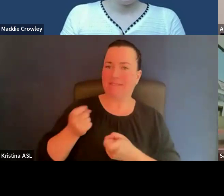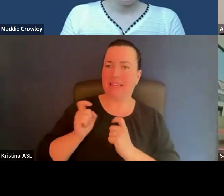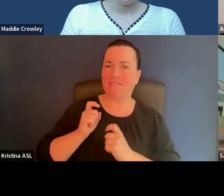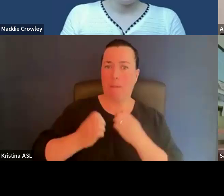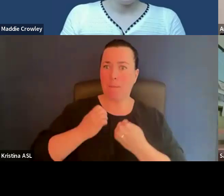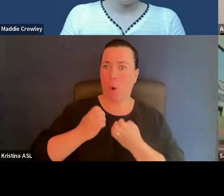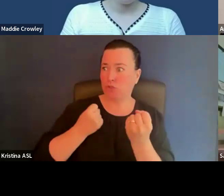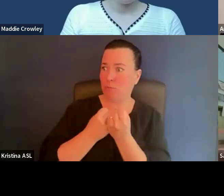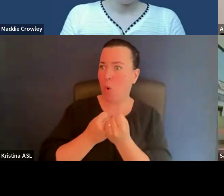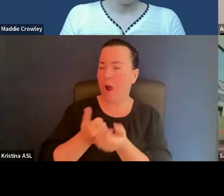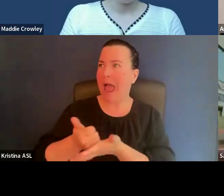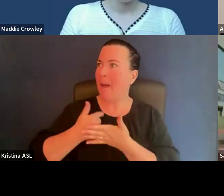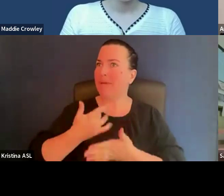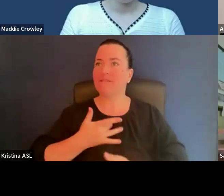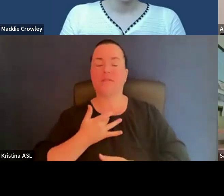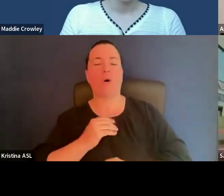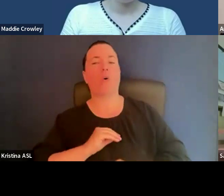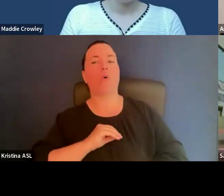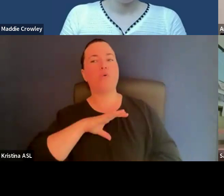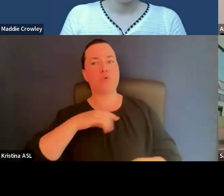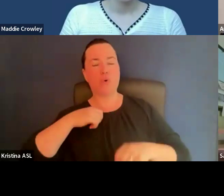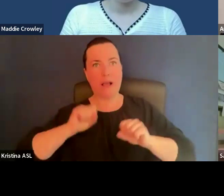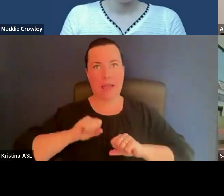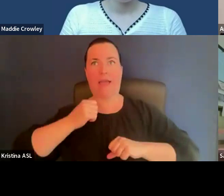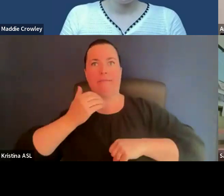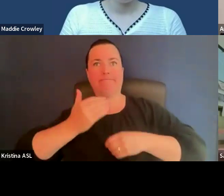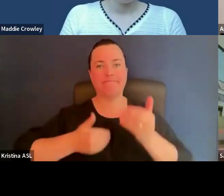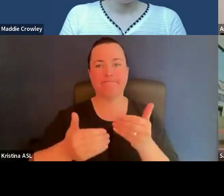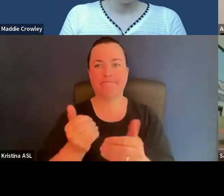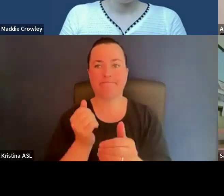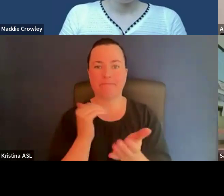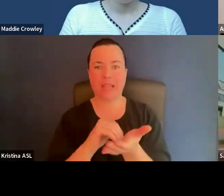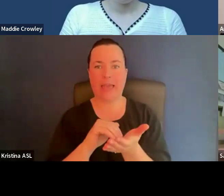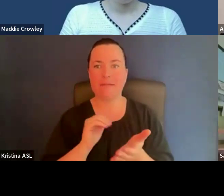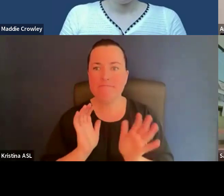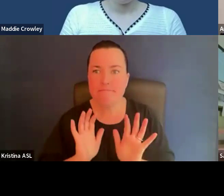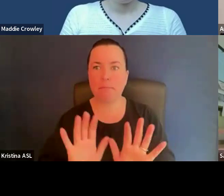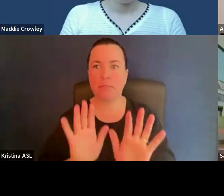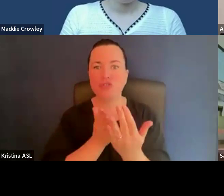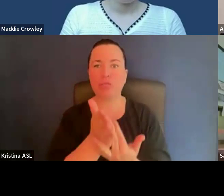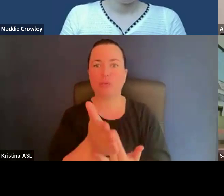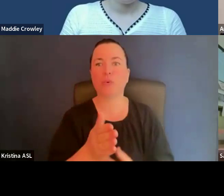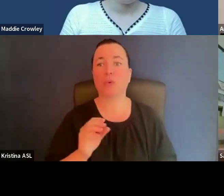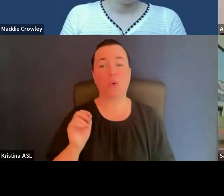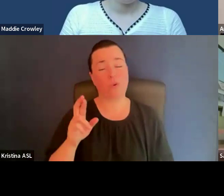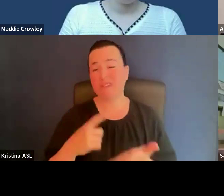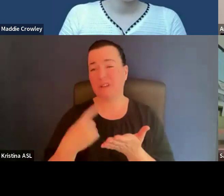and work harder and push through. Or sometimes you say, "Oh, this is too hard."